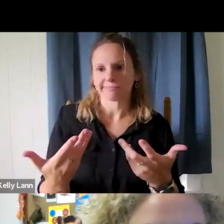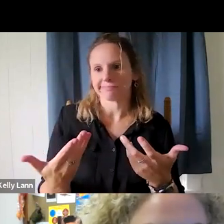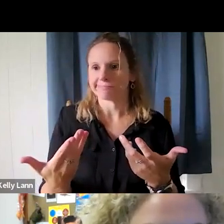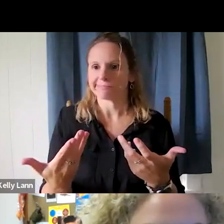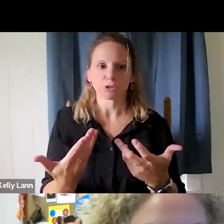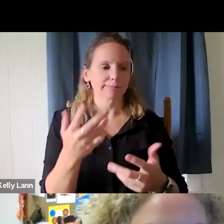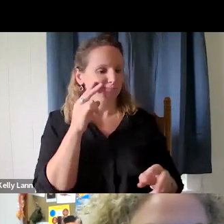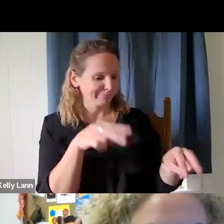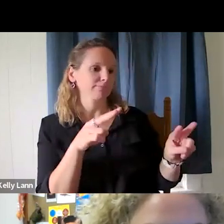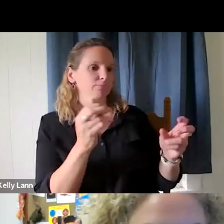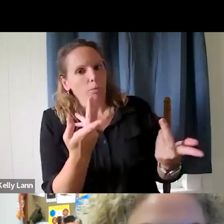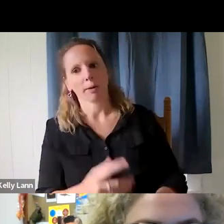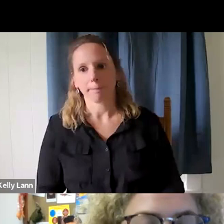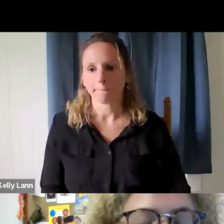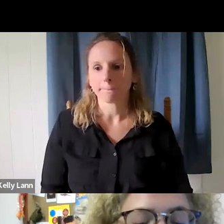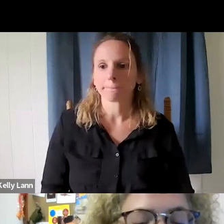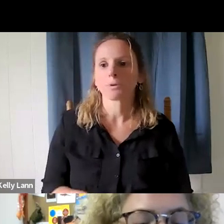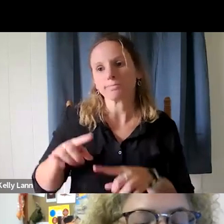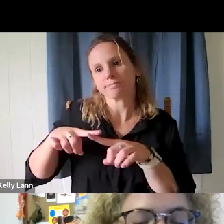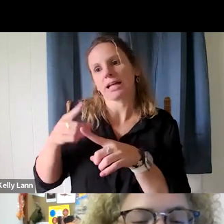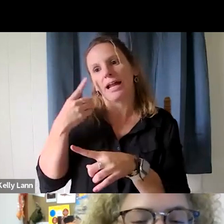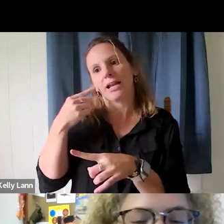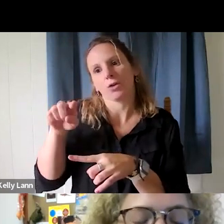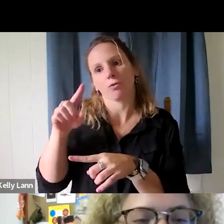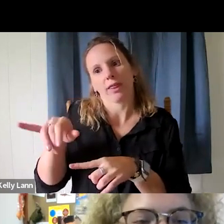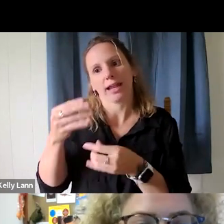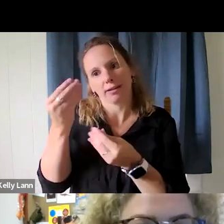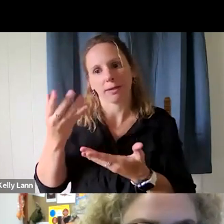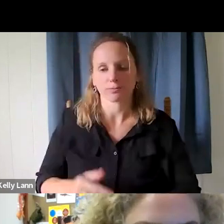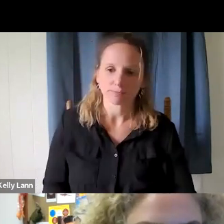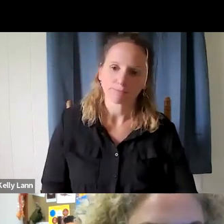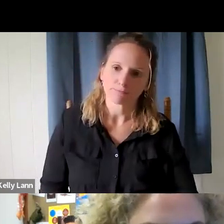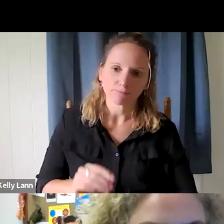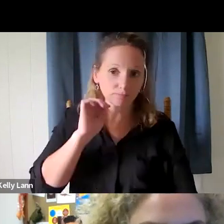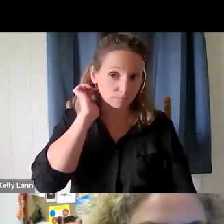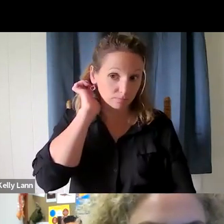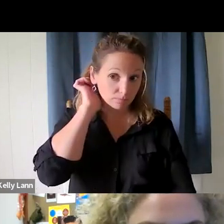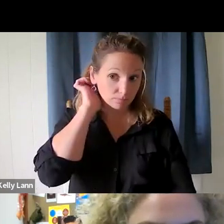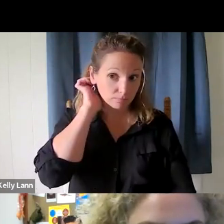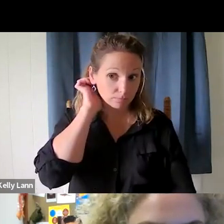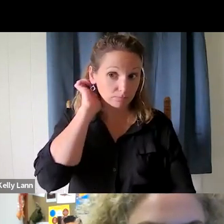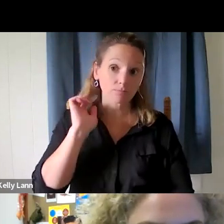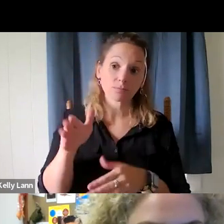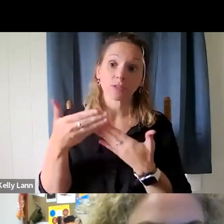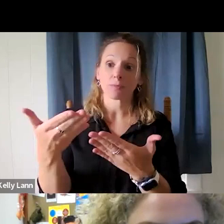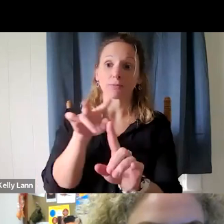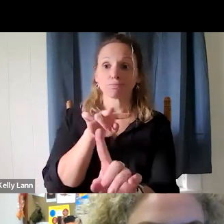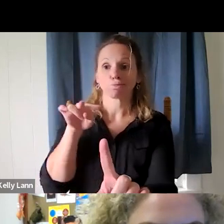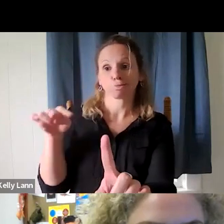So we definitely rely on you guys for that information. Right, providing that subjective information.